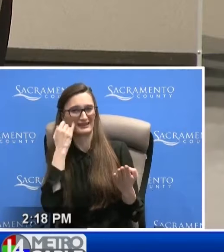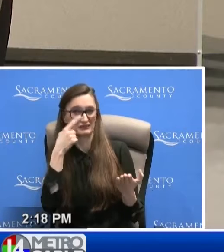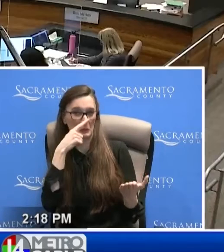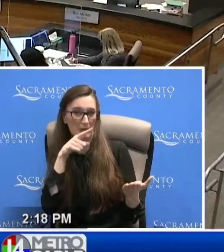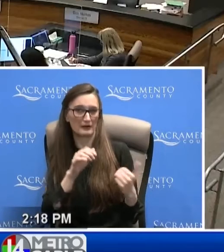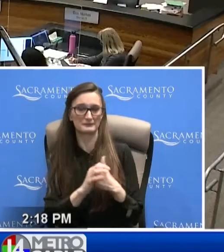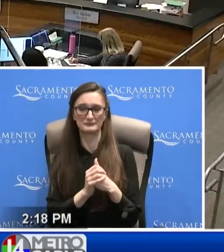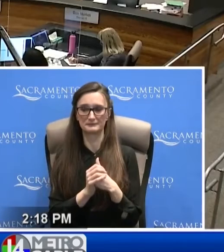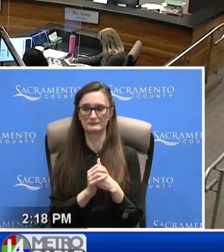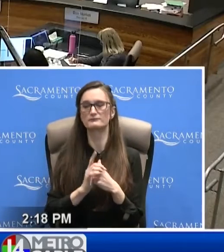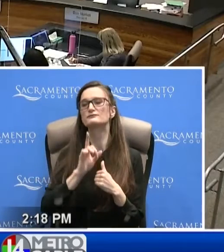Sure.